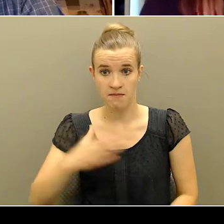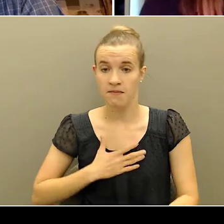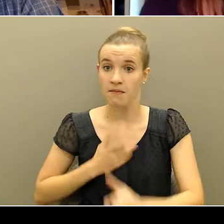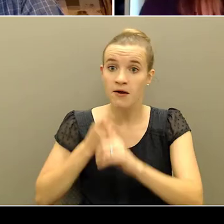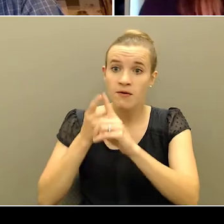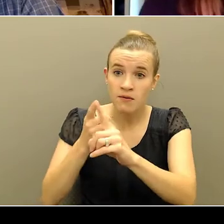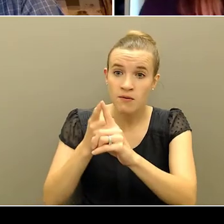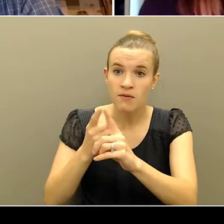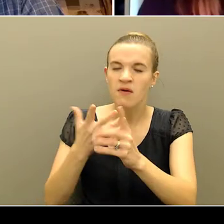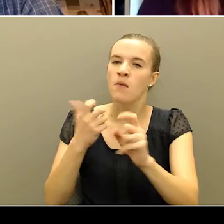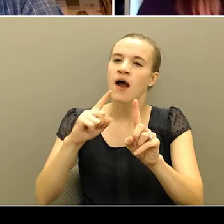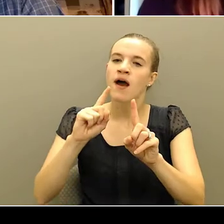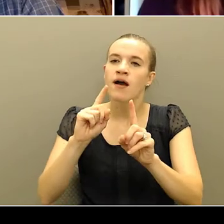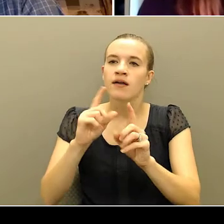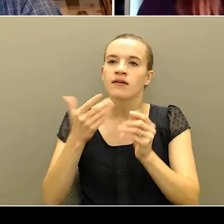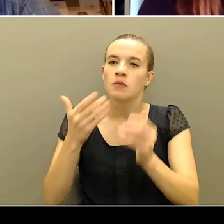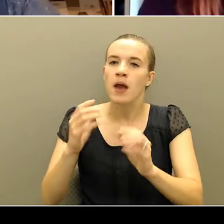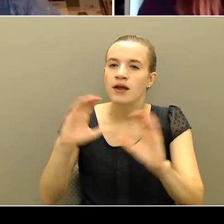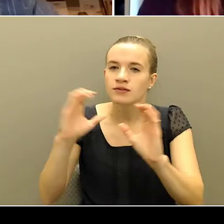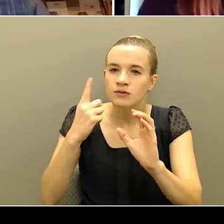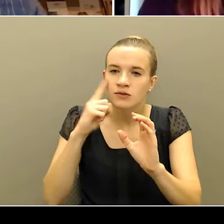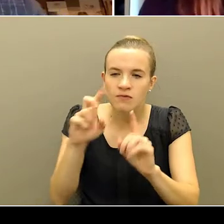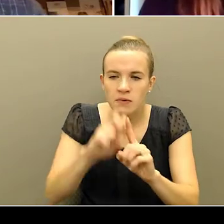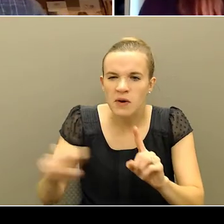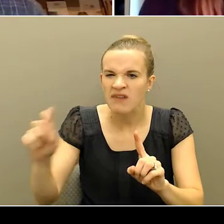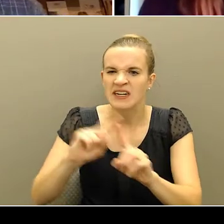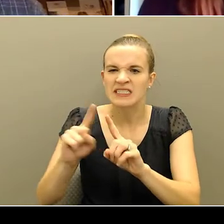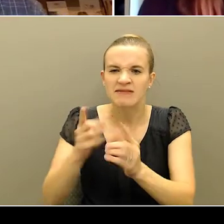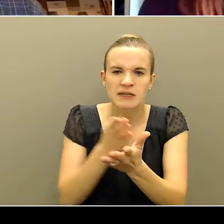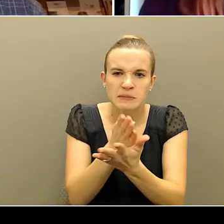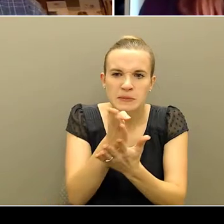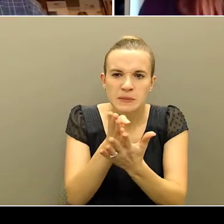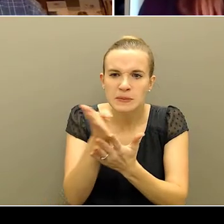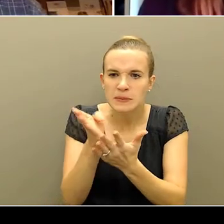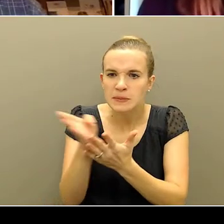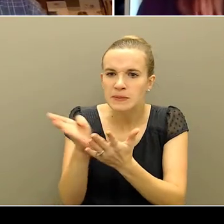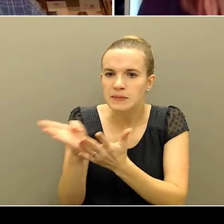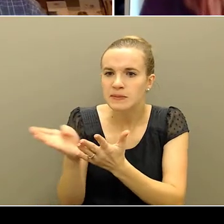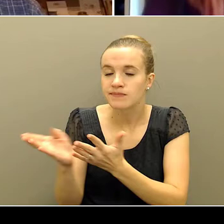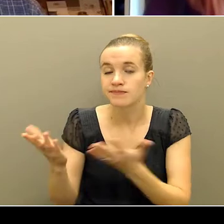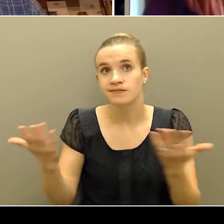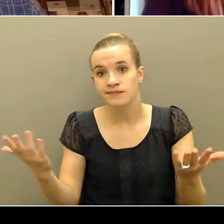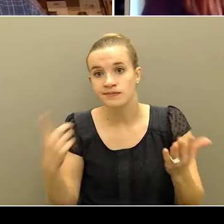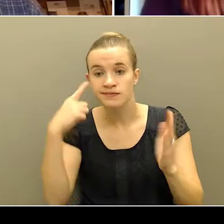different ways. So let's say you just wanted to go, you know, "backpacking"